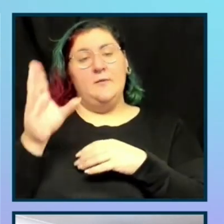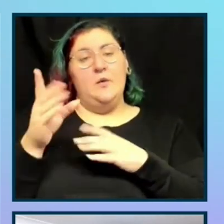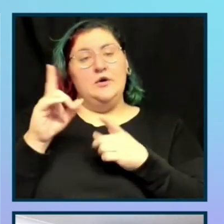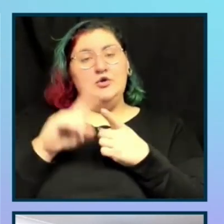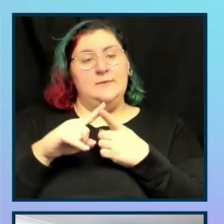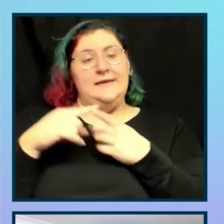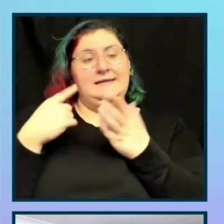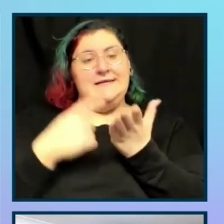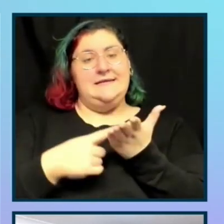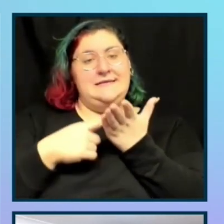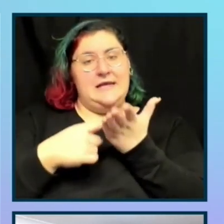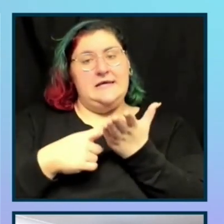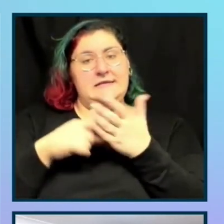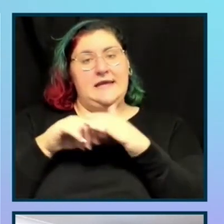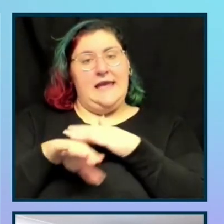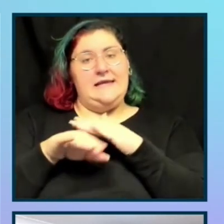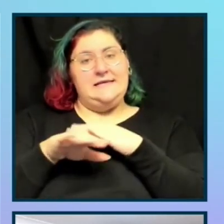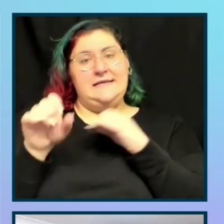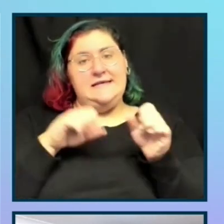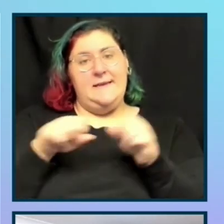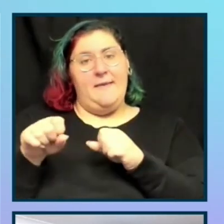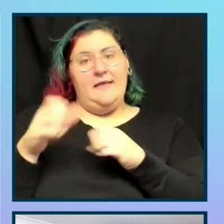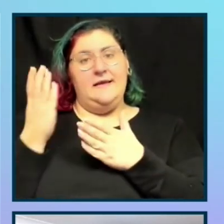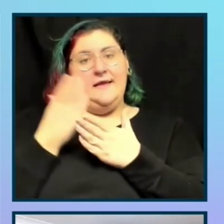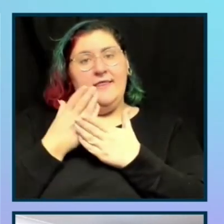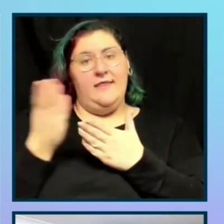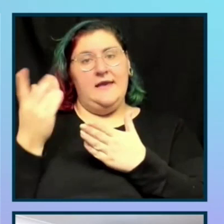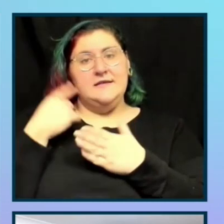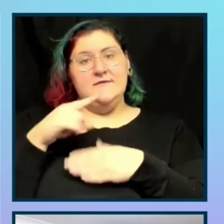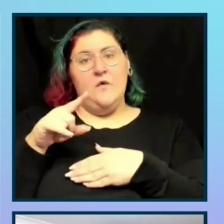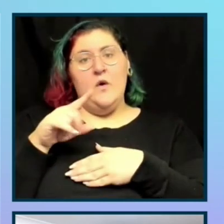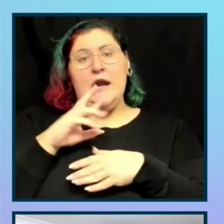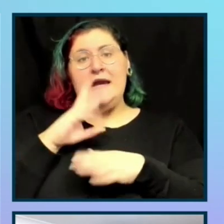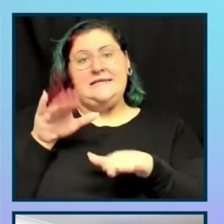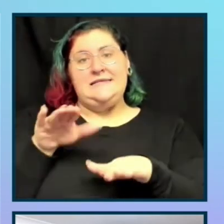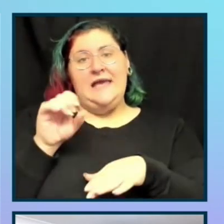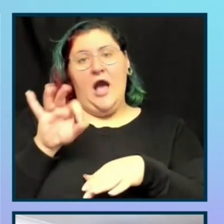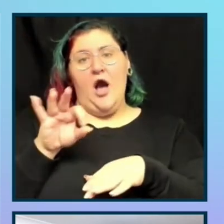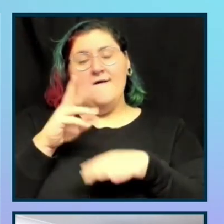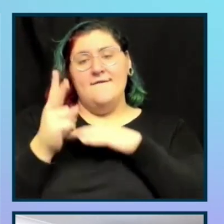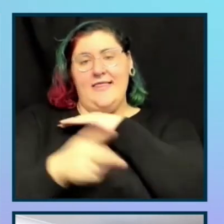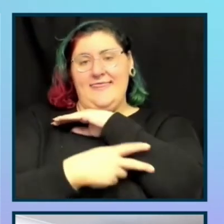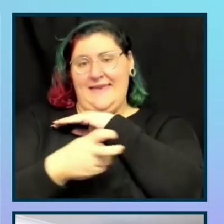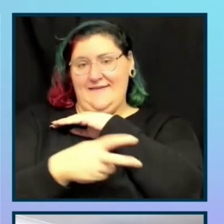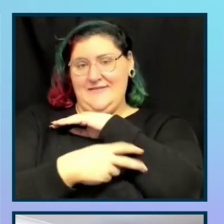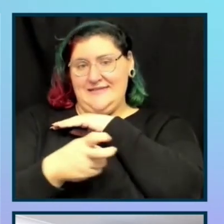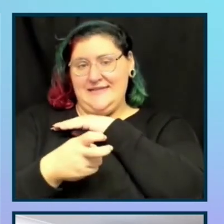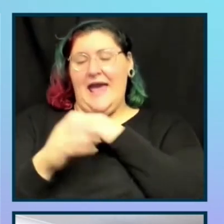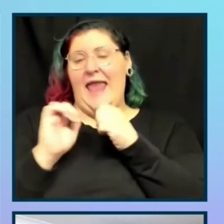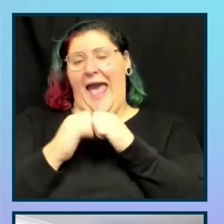of Sea Of Thieves implemented by Rare and how I generally play the game as well as my journey